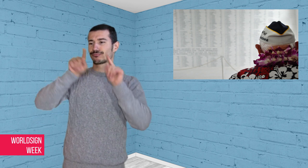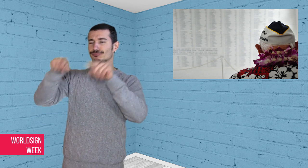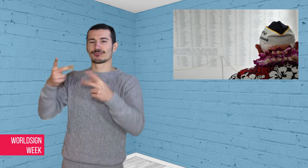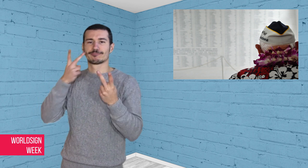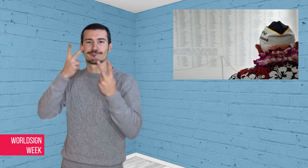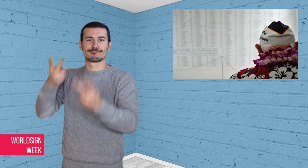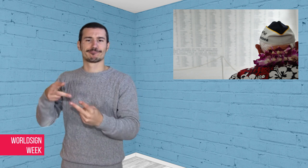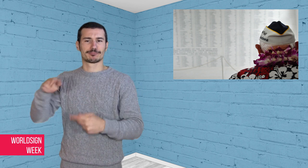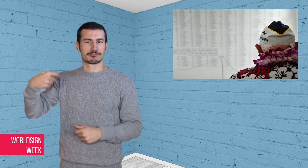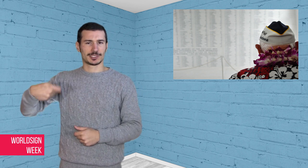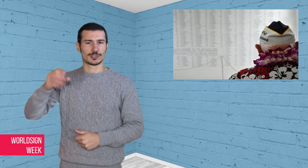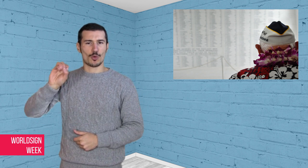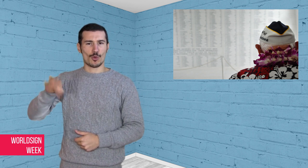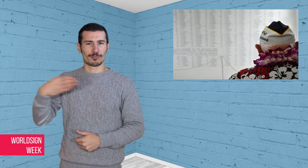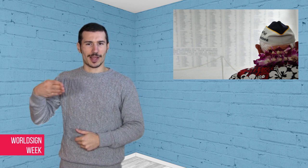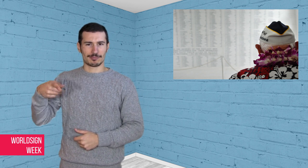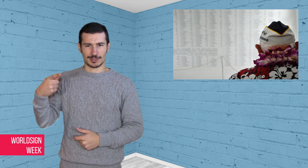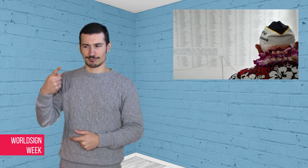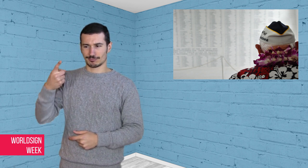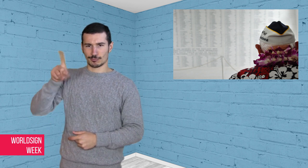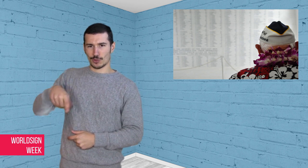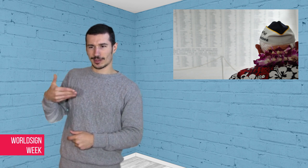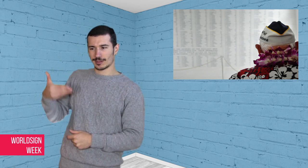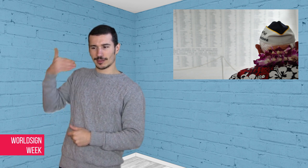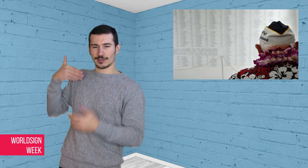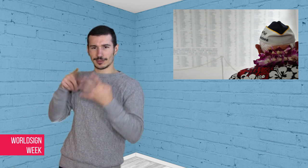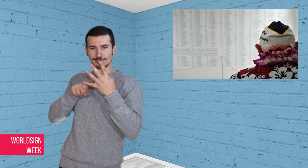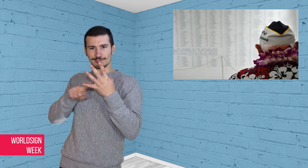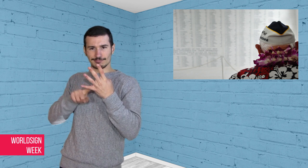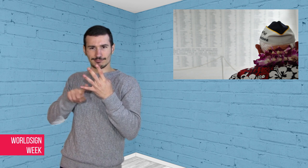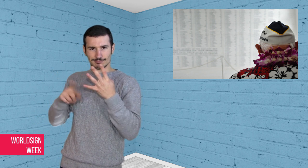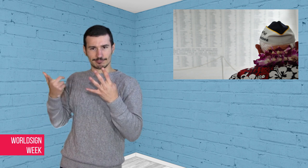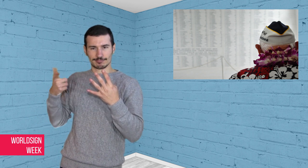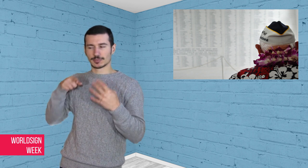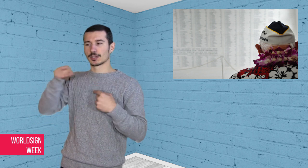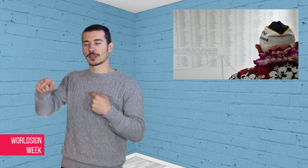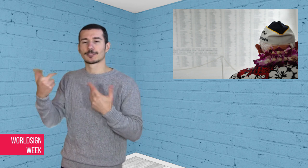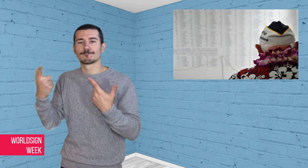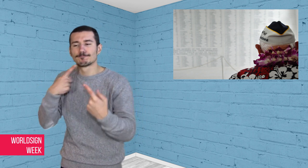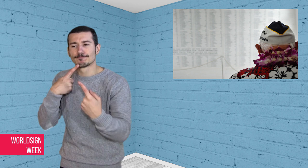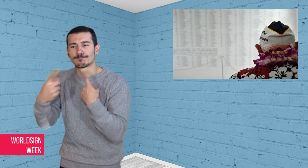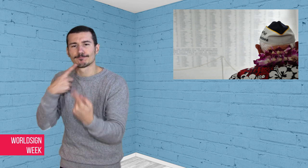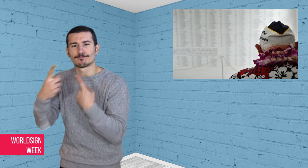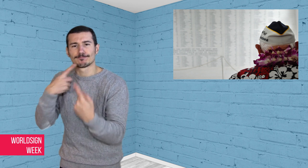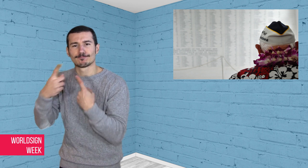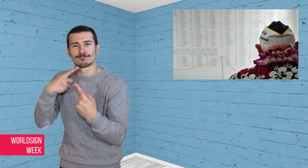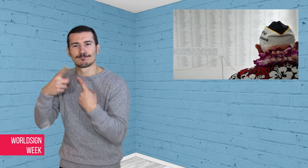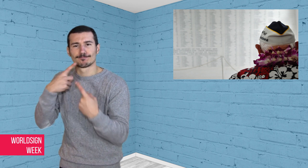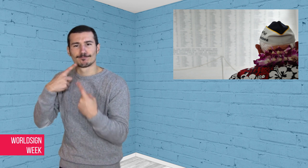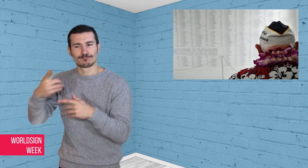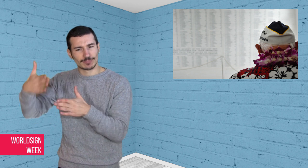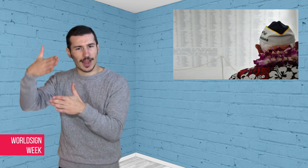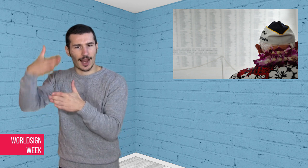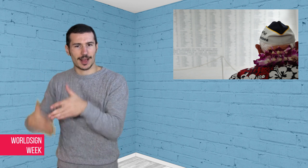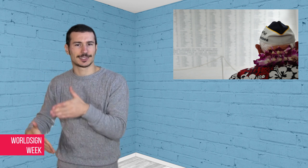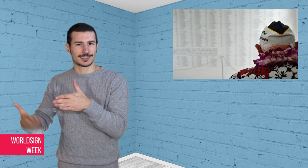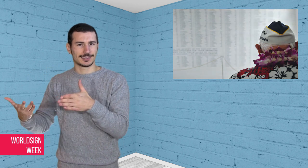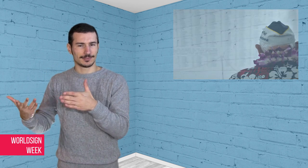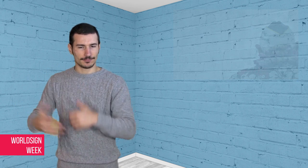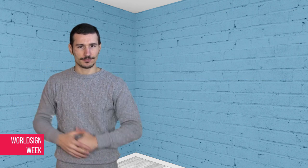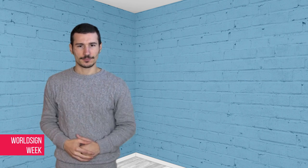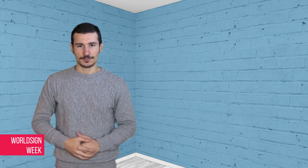of the month during his trip for his final summit with Obama.